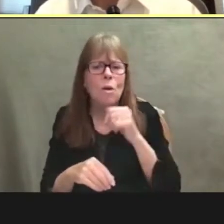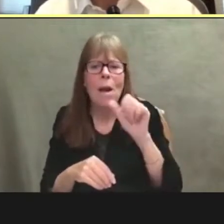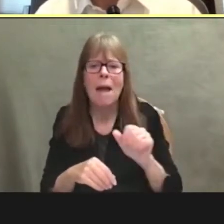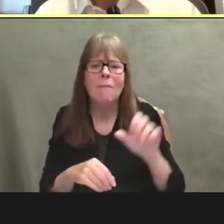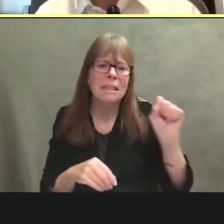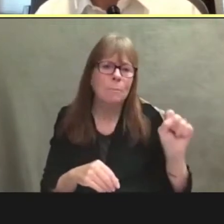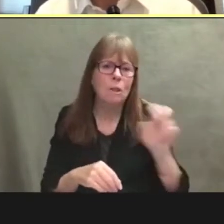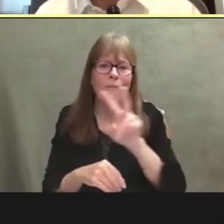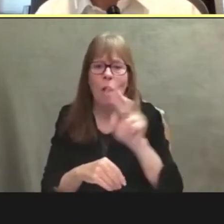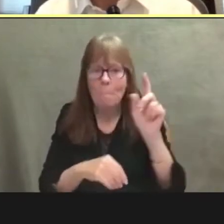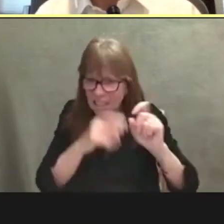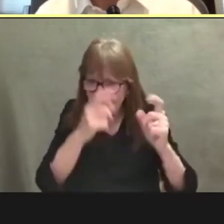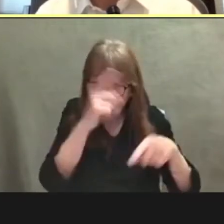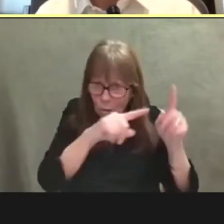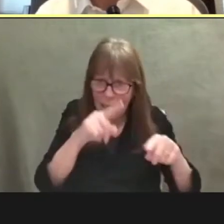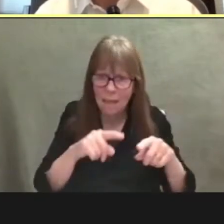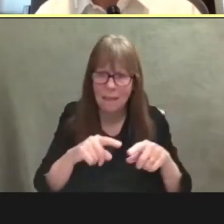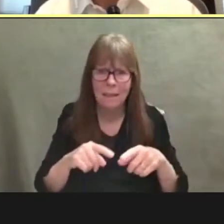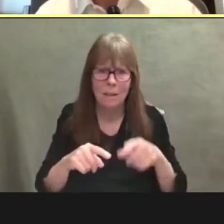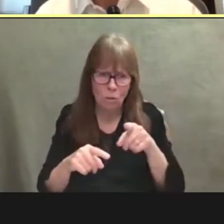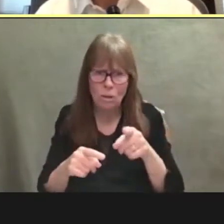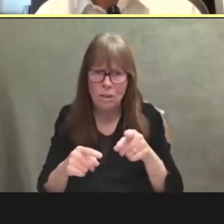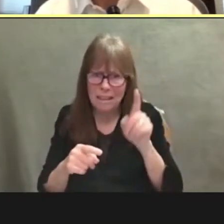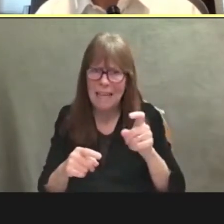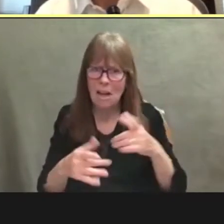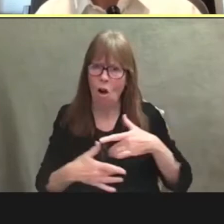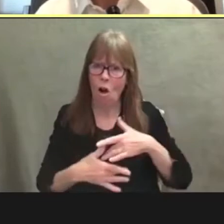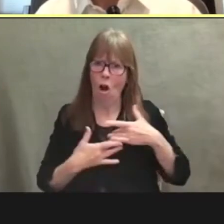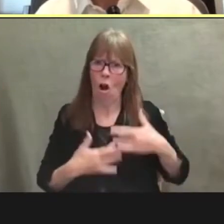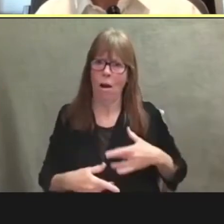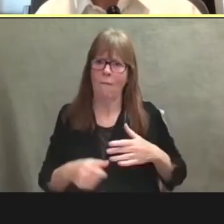You only need a heart full of grace. A soul generated by love.”